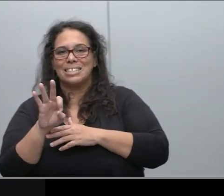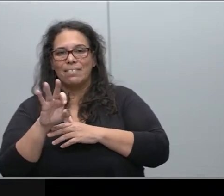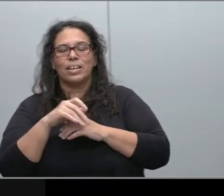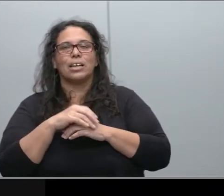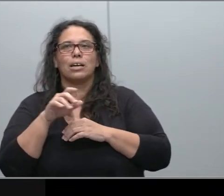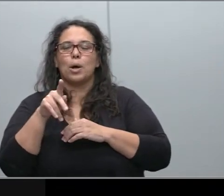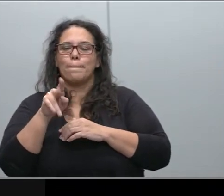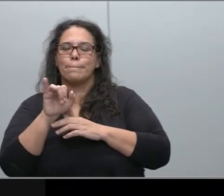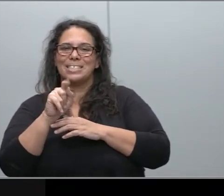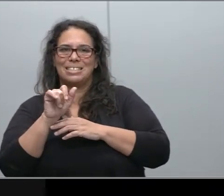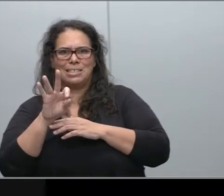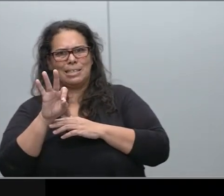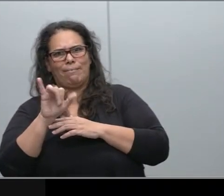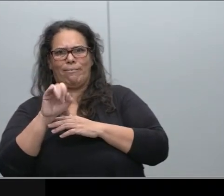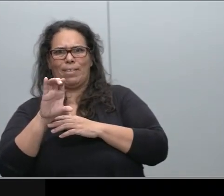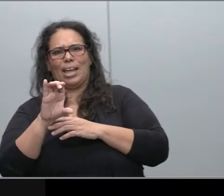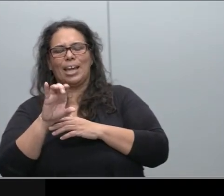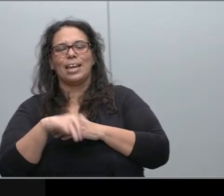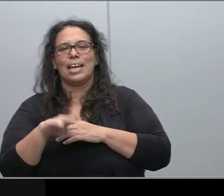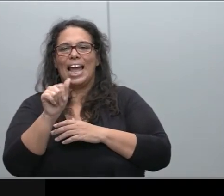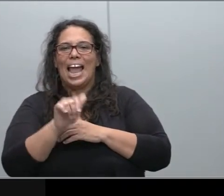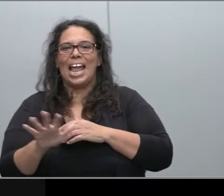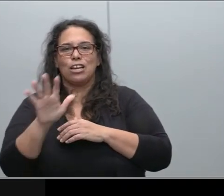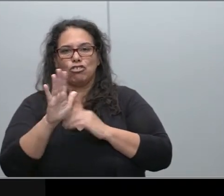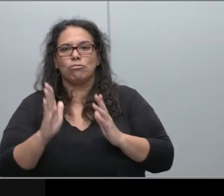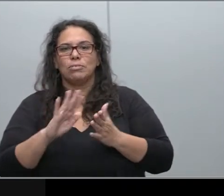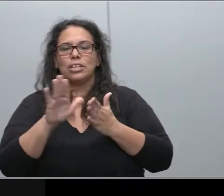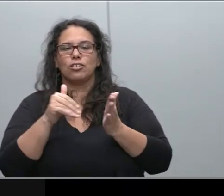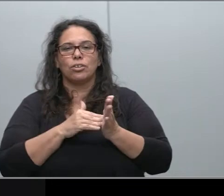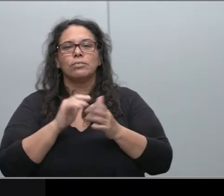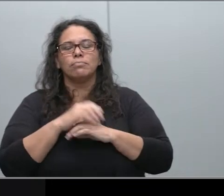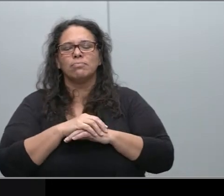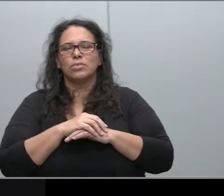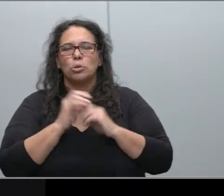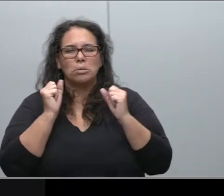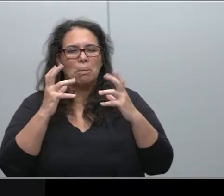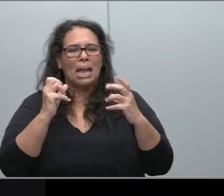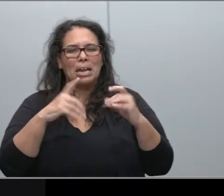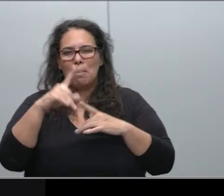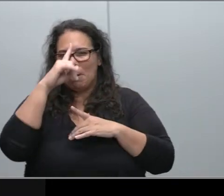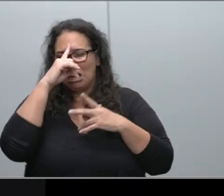the tech challenges that are occurring. I mentioned earlier, training that is occurring